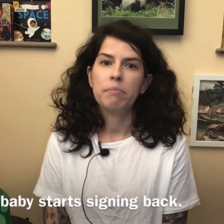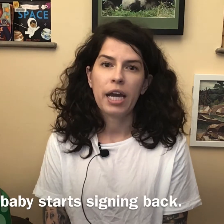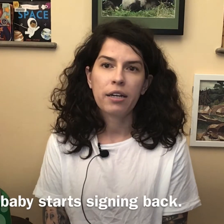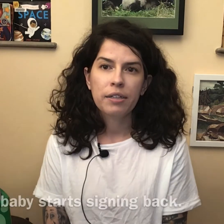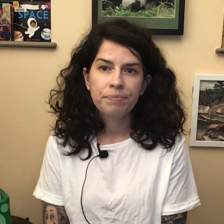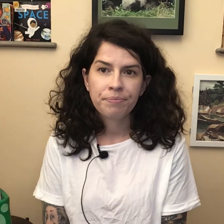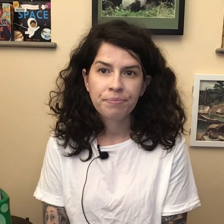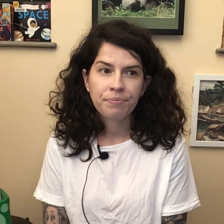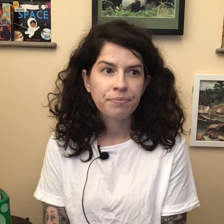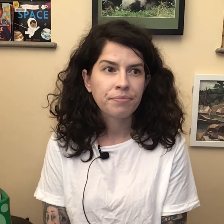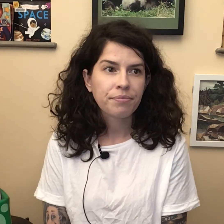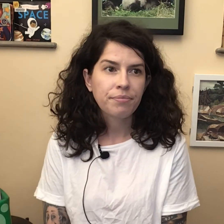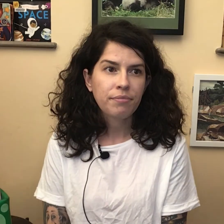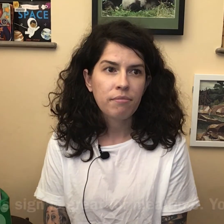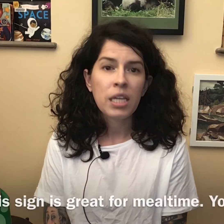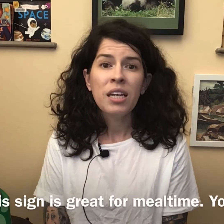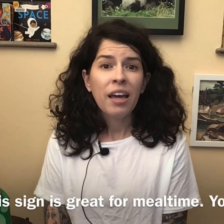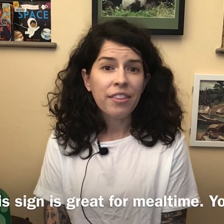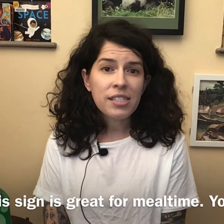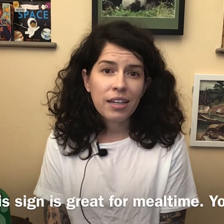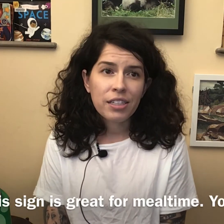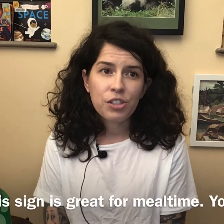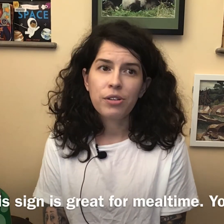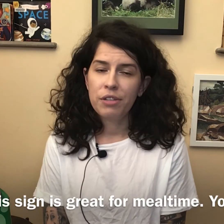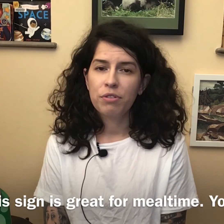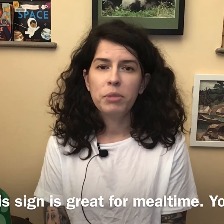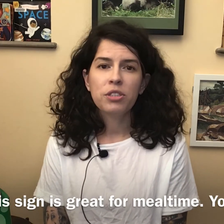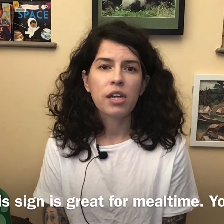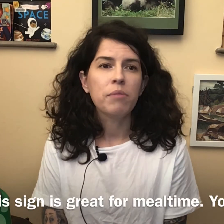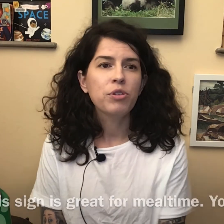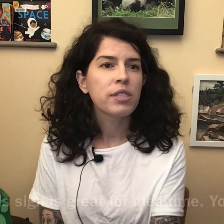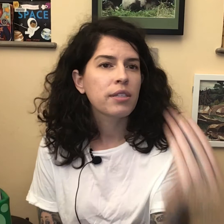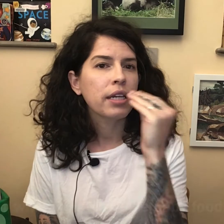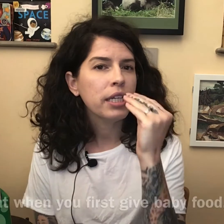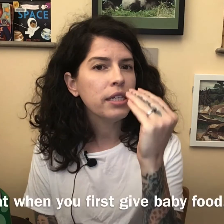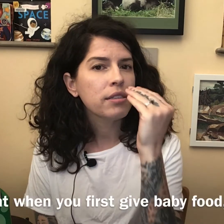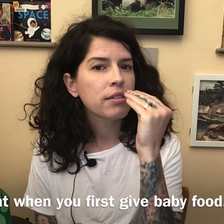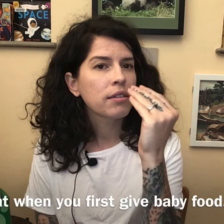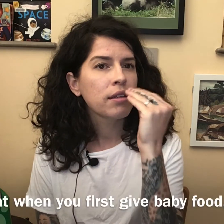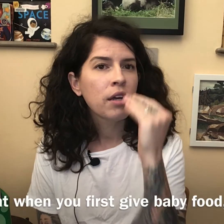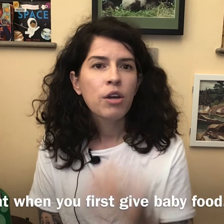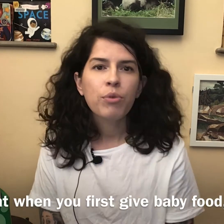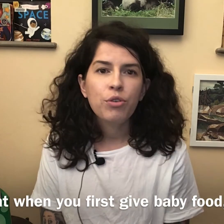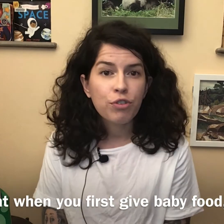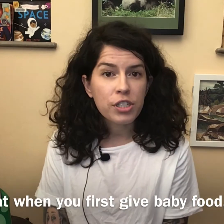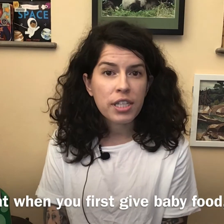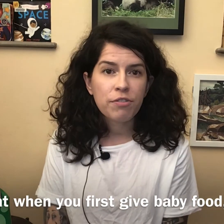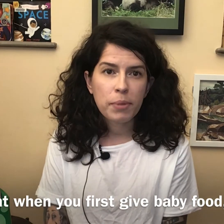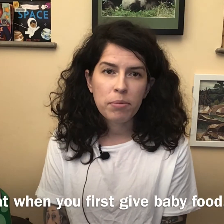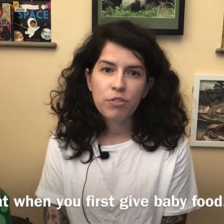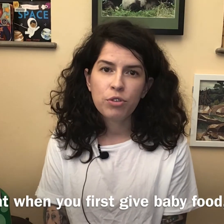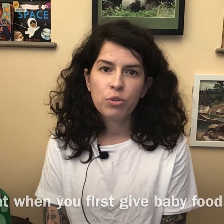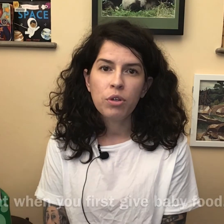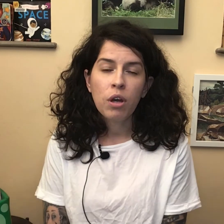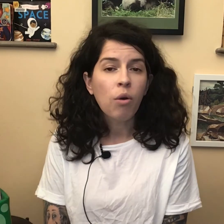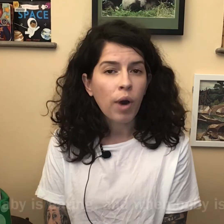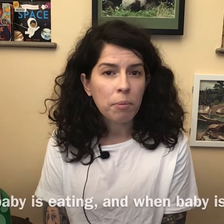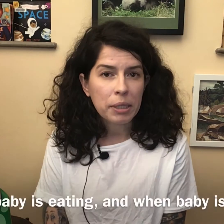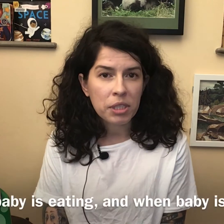back. And this sign is great for meal time. You can sign eat when you first give baby food, while baby